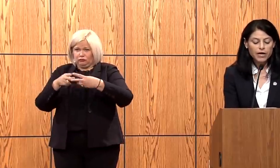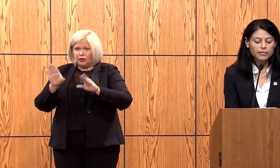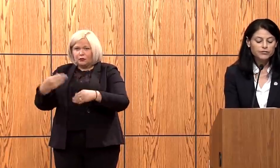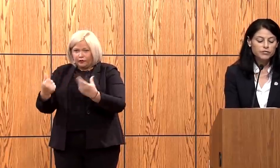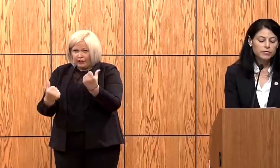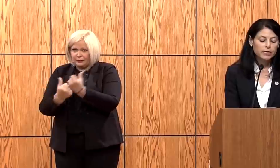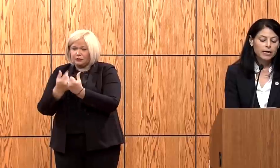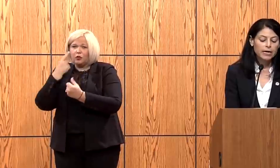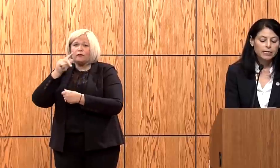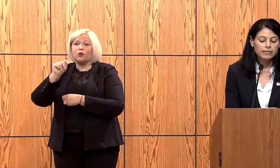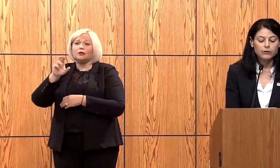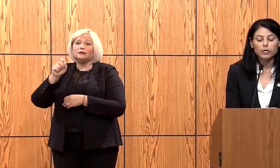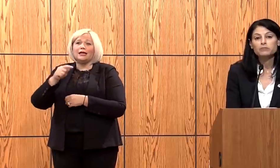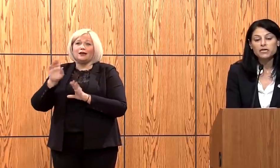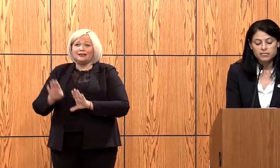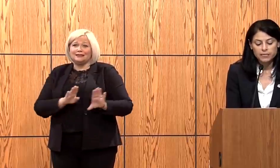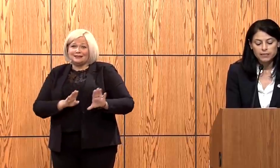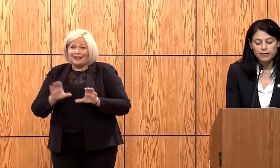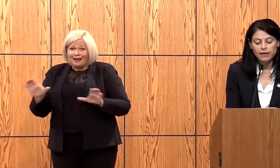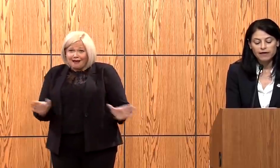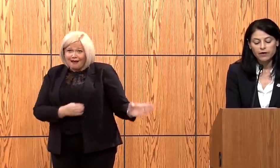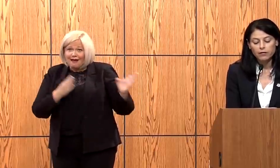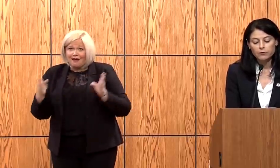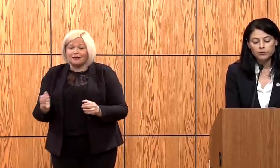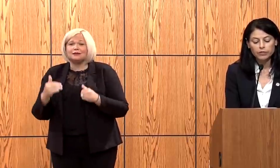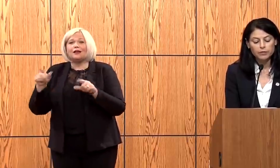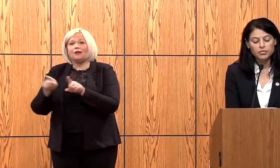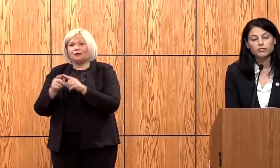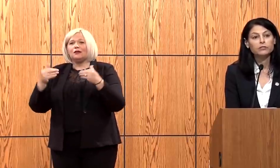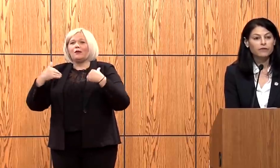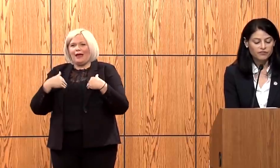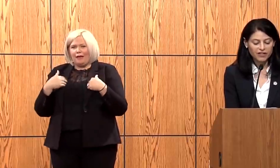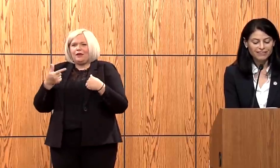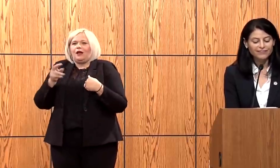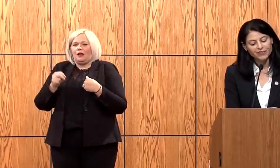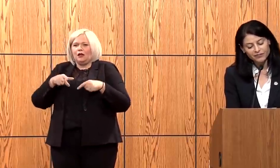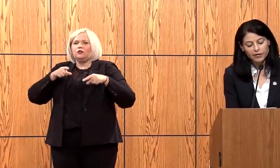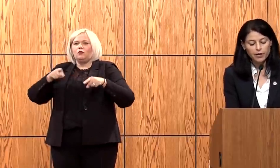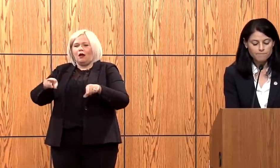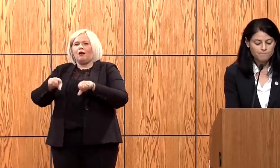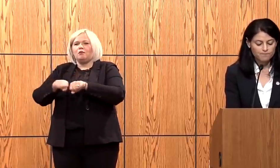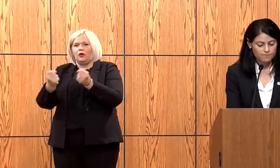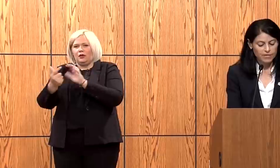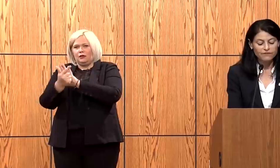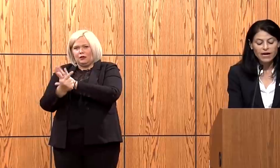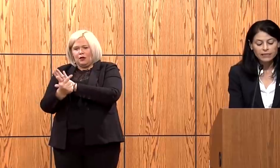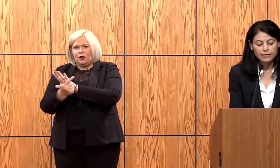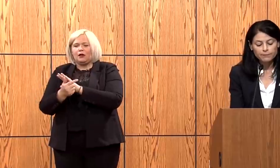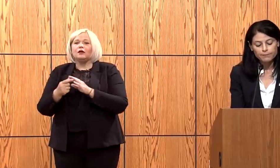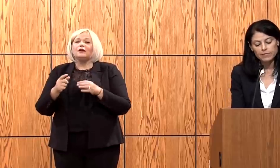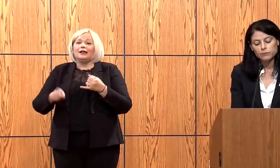DURING THE COMMISSION AFTER FELONY, FELONY FAIR ARM. FELONY, FELONY FAIR ARM. PROVIDING SUPPORT FOR TERRORIST PROVIDING SUPPORT FOR TERRORIST ACTS AND CARRYING OR POSSESSING